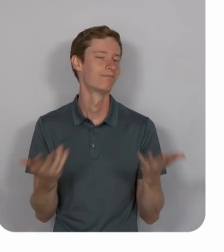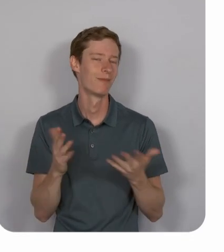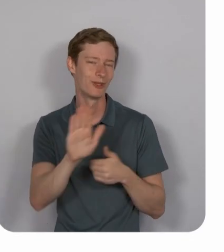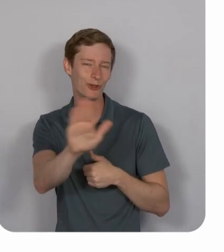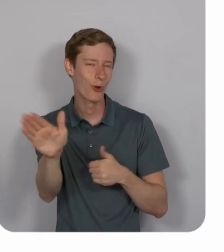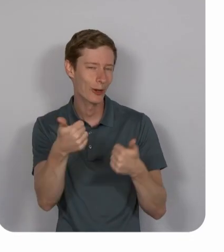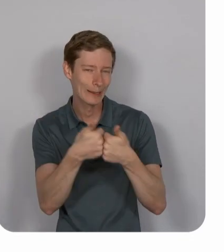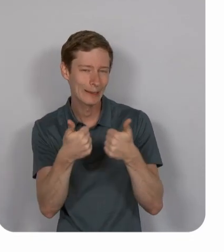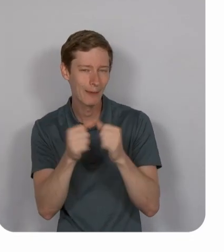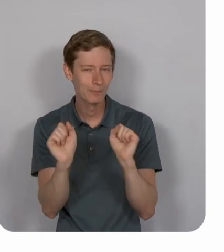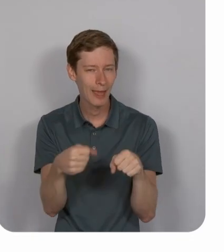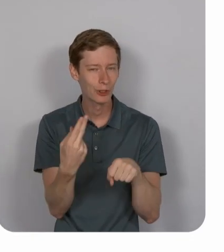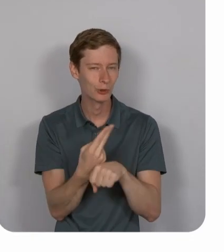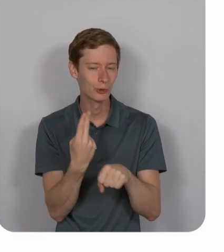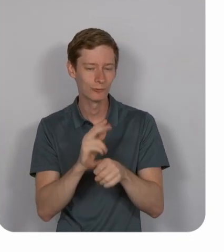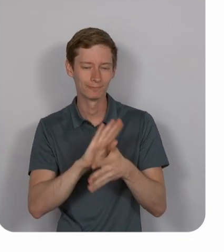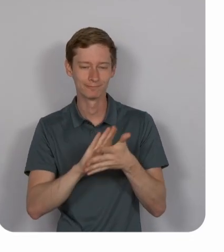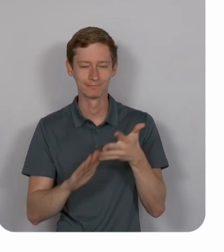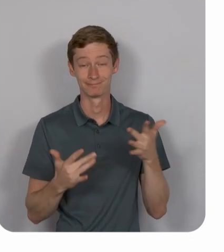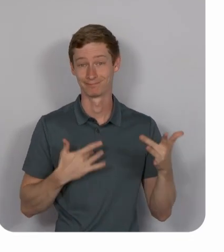to make use of this functionality.